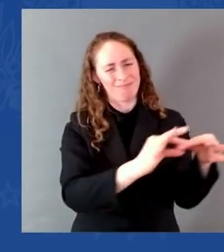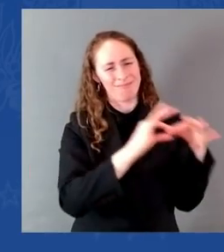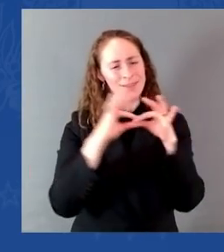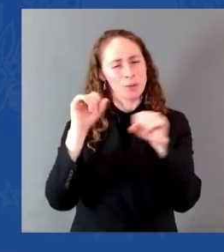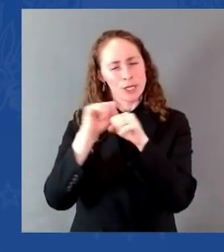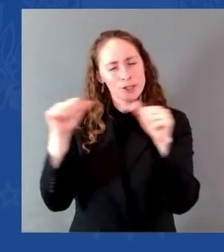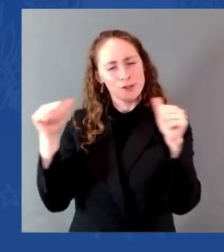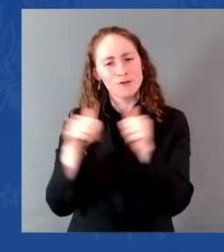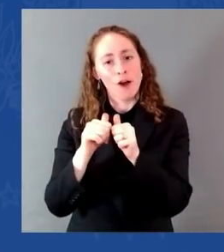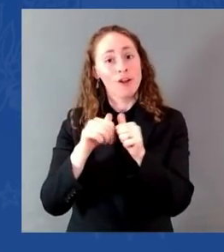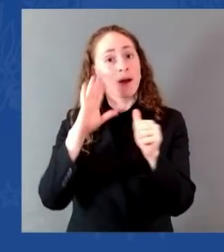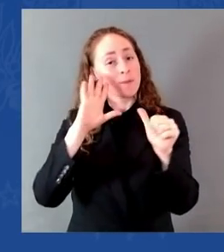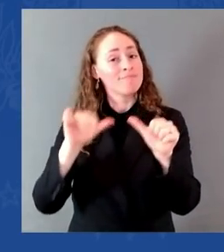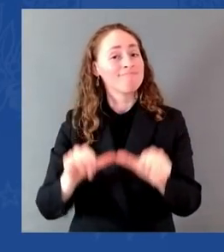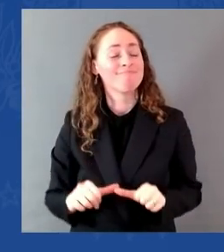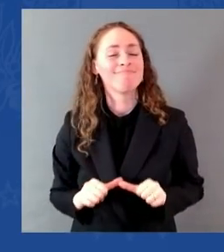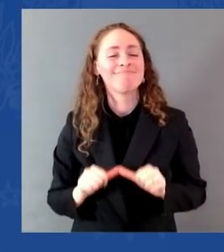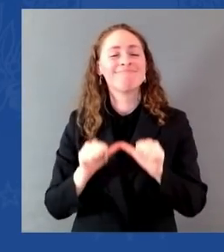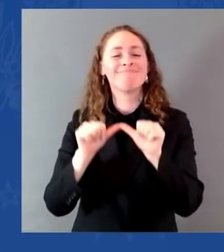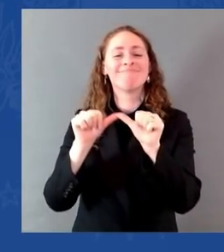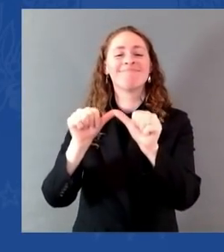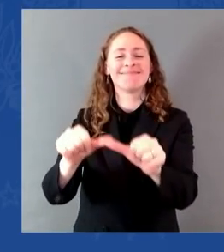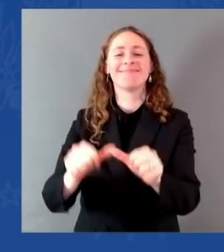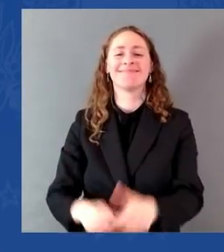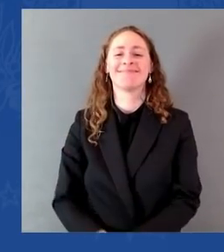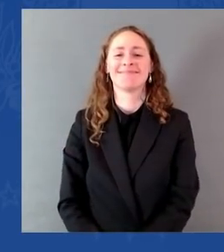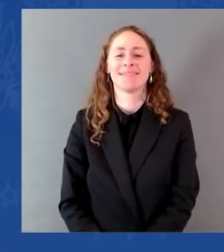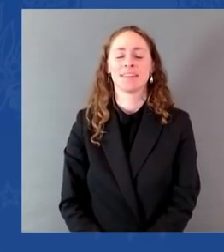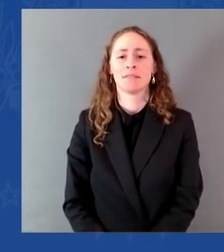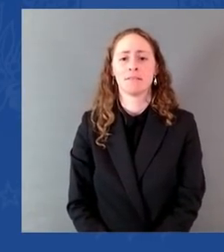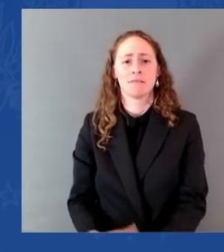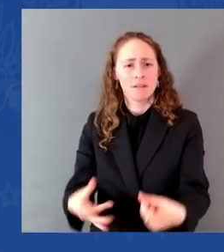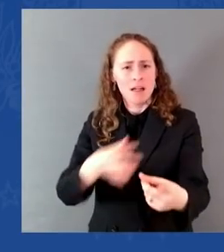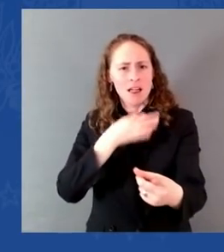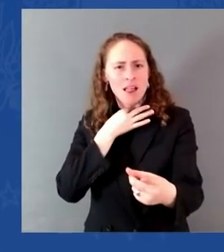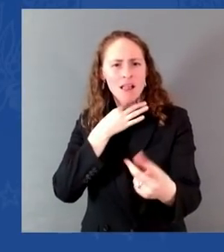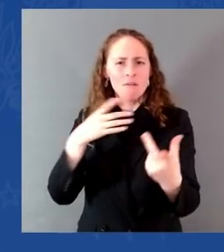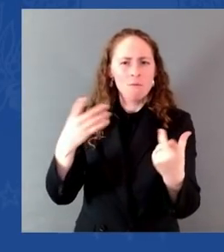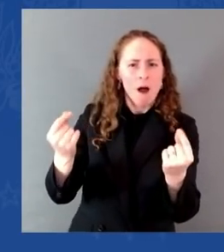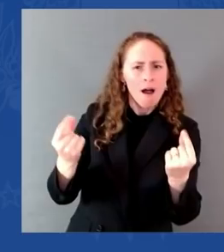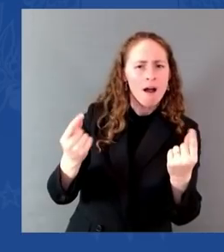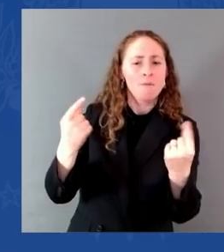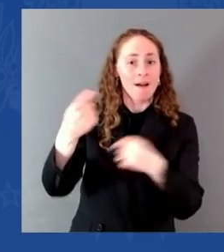Look, the better part of the 20th century, we led the world by a significant margin